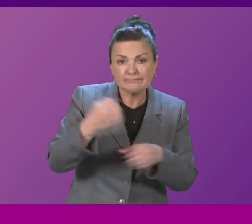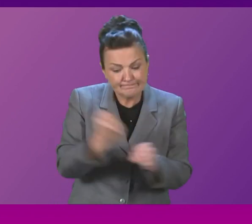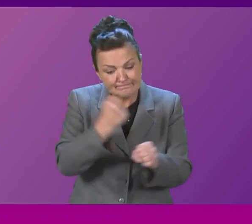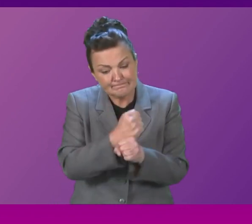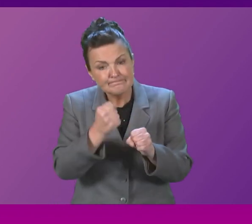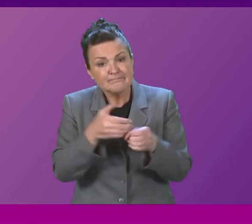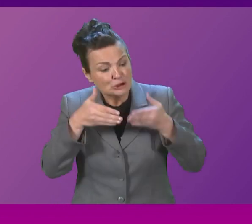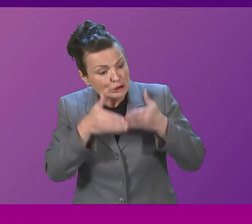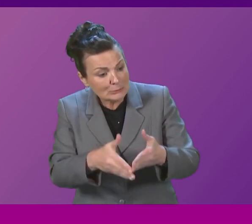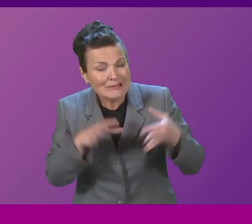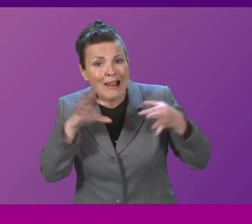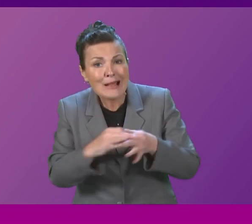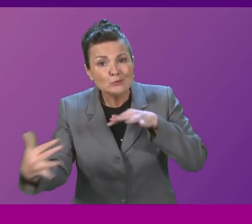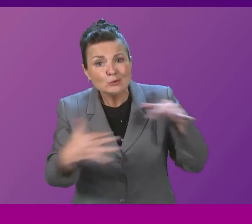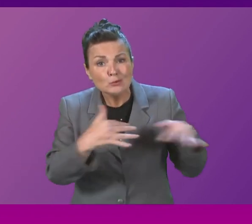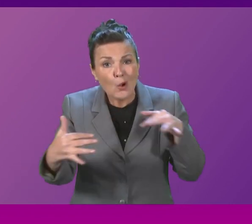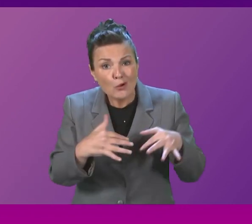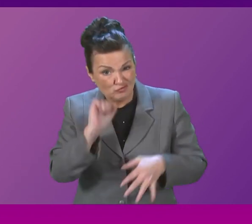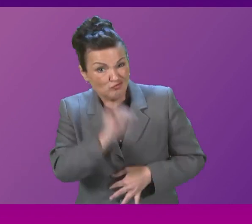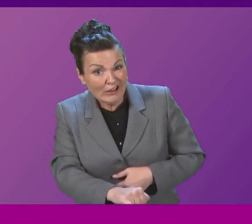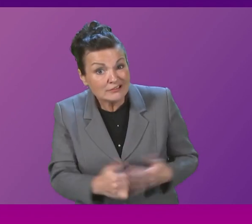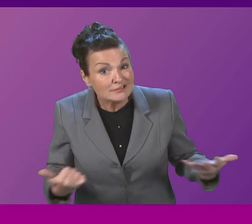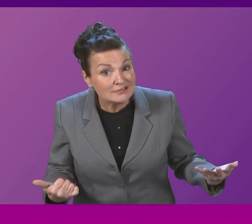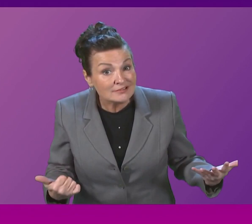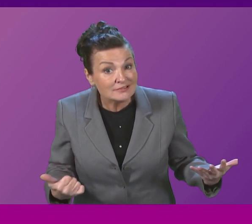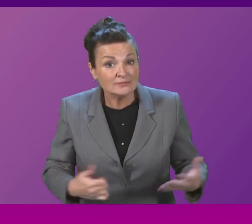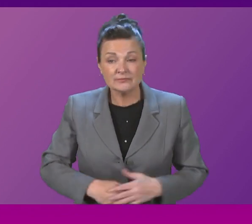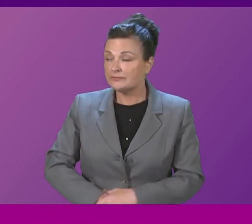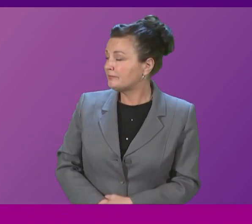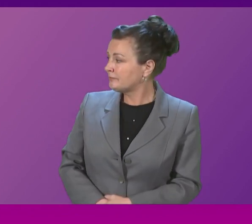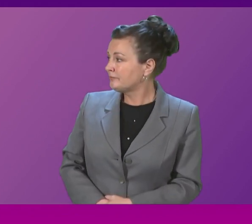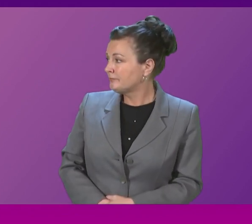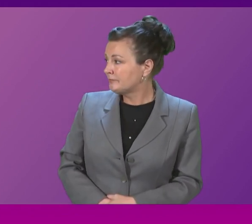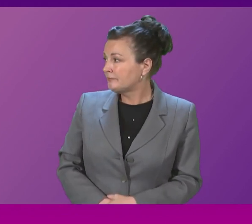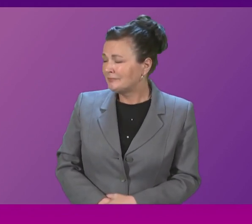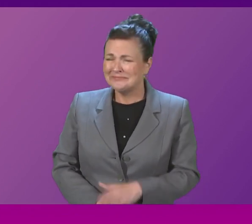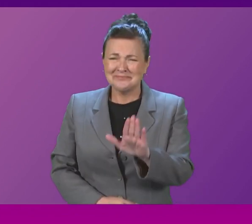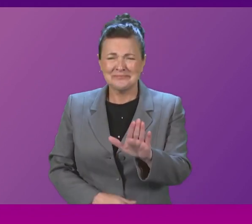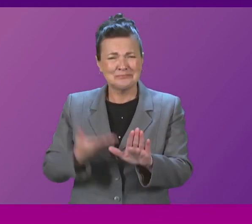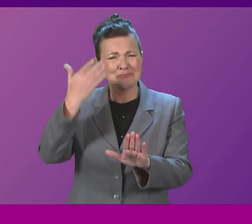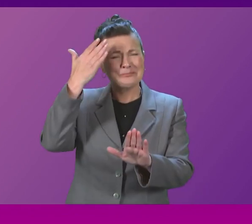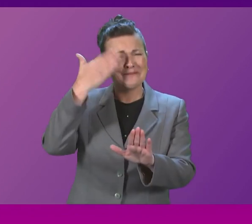Before I go on to the detail of that, I will make a general point that I have made before